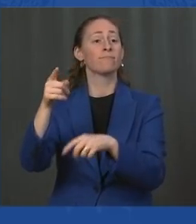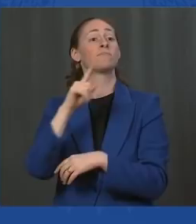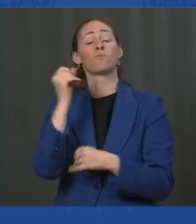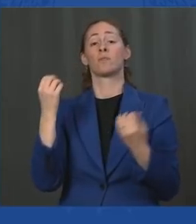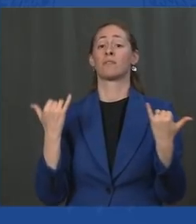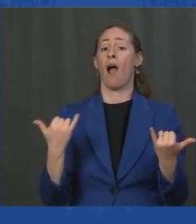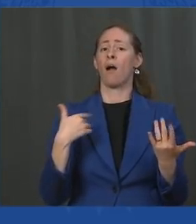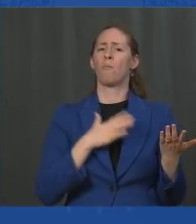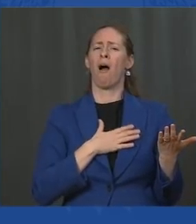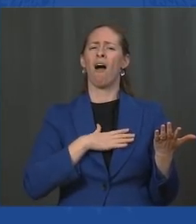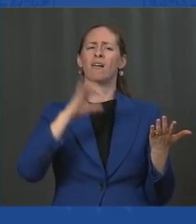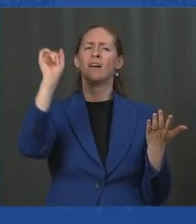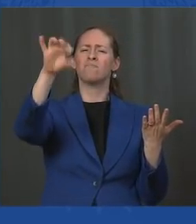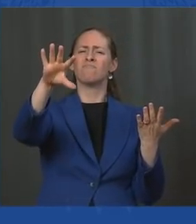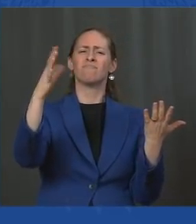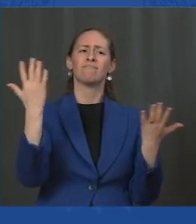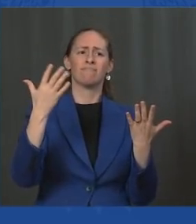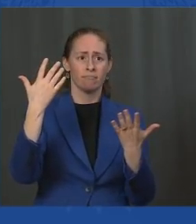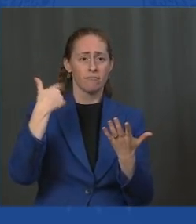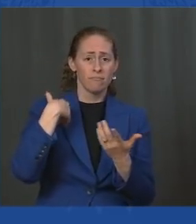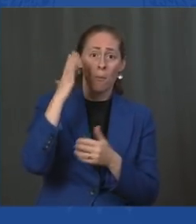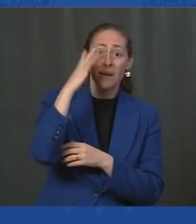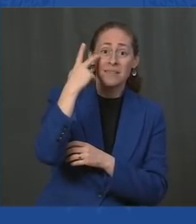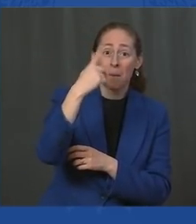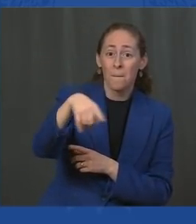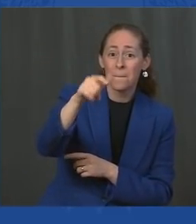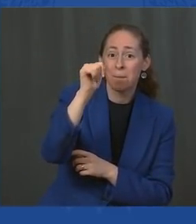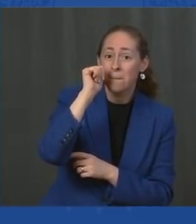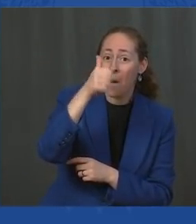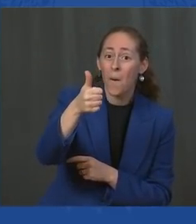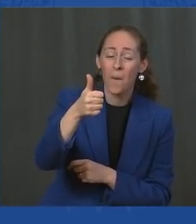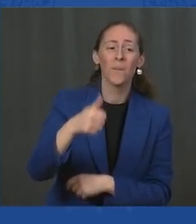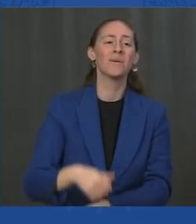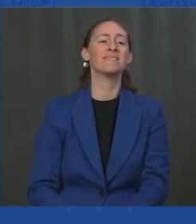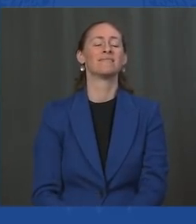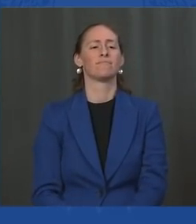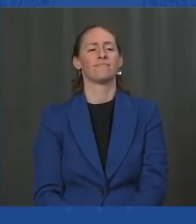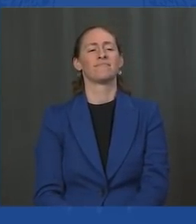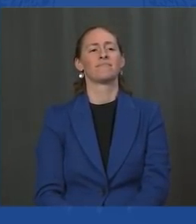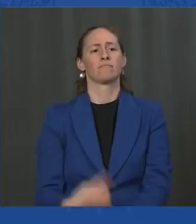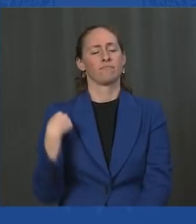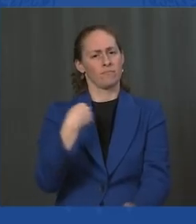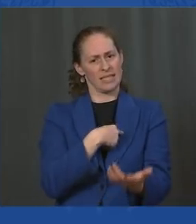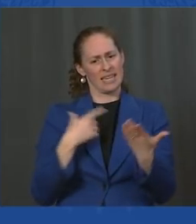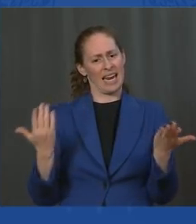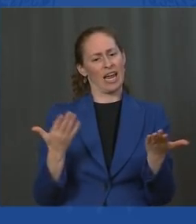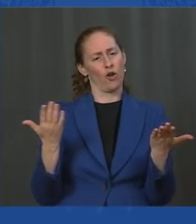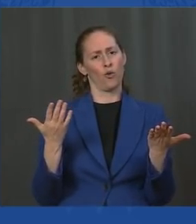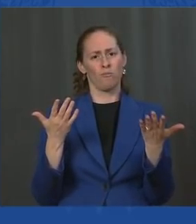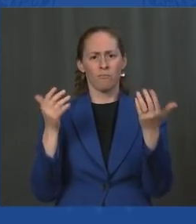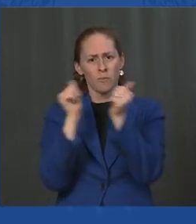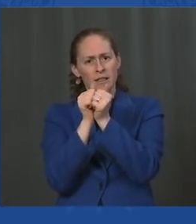who I'm going to visit tomorrow: We are here for you. And we're making sure the response